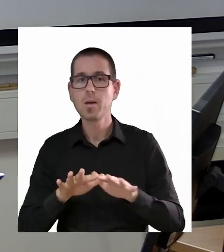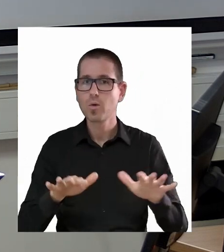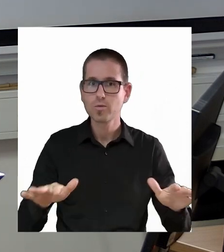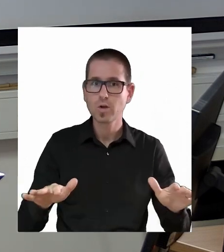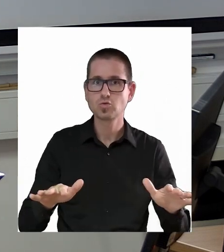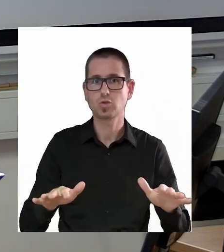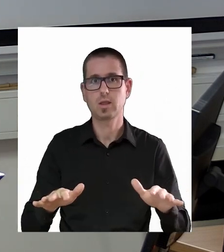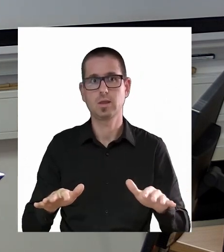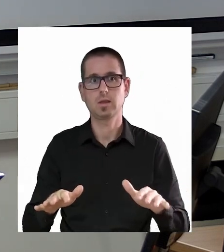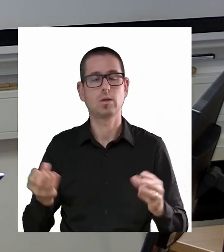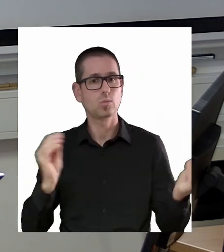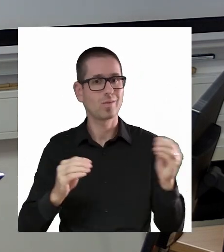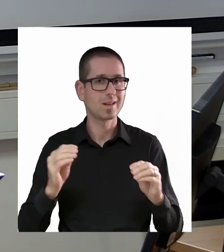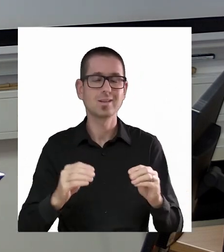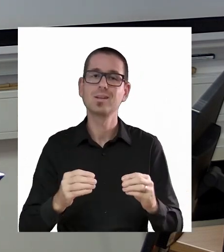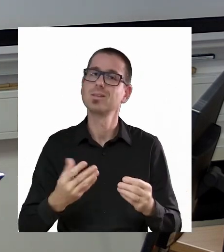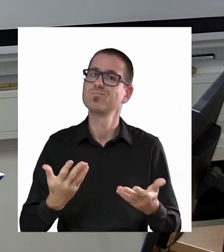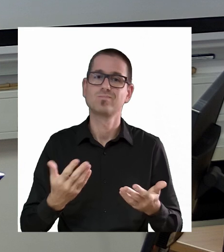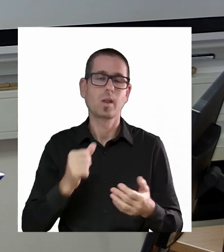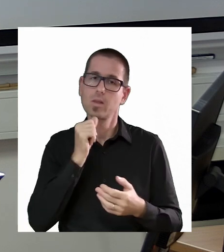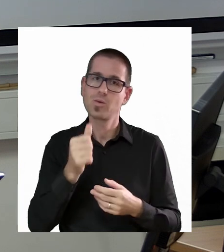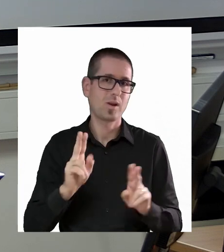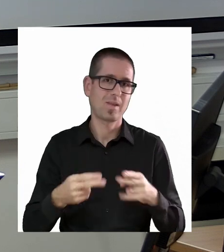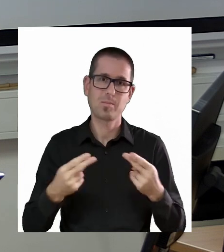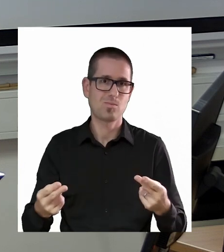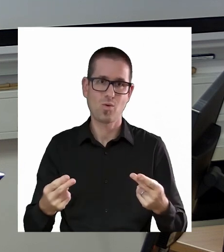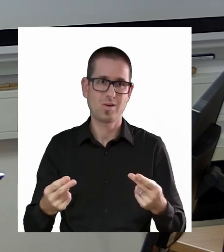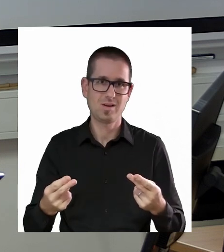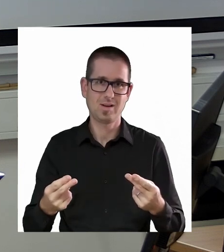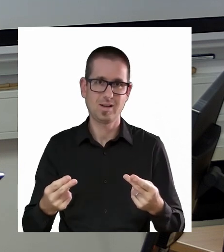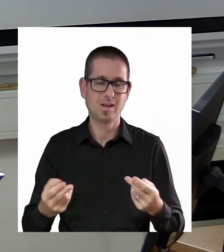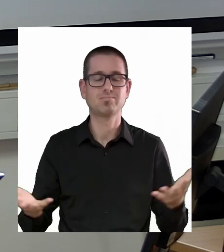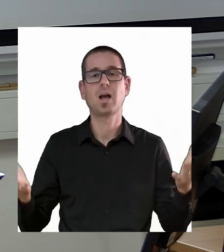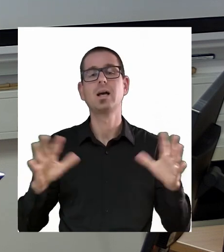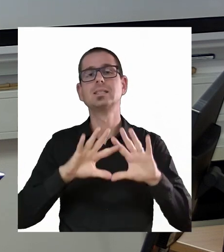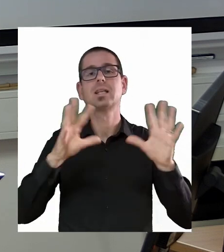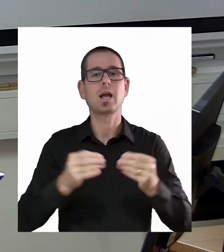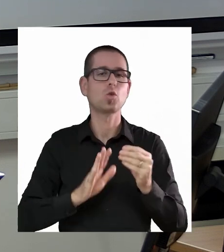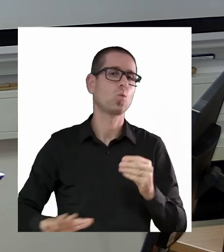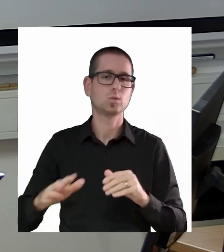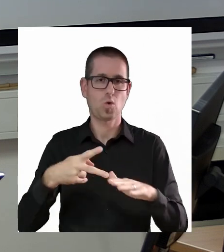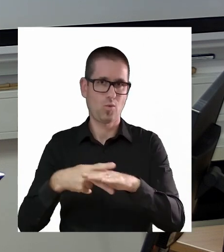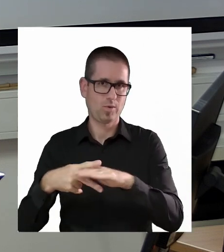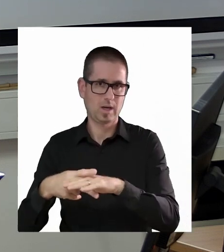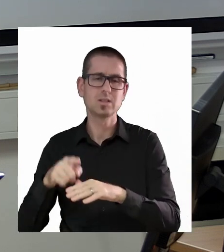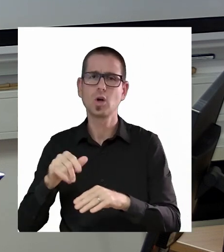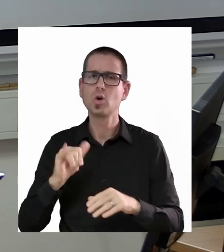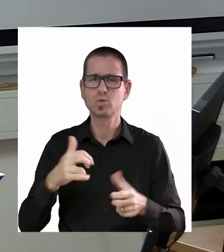accommodate, we can never address all disabilities. And this is like an issue that